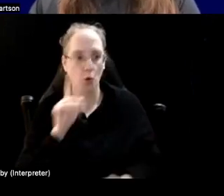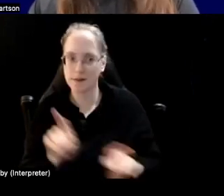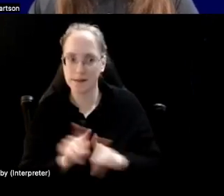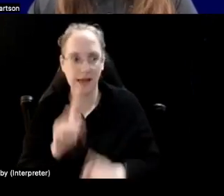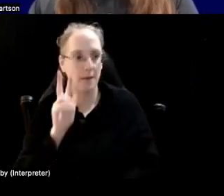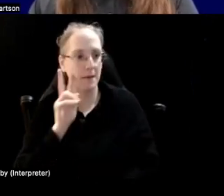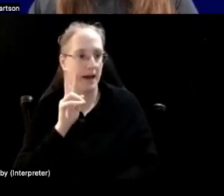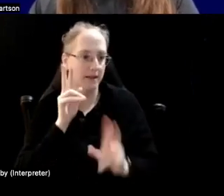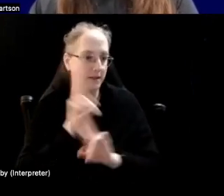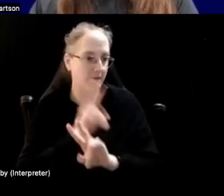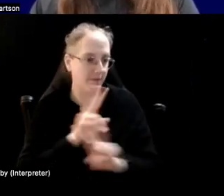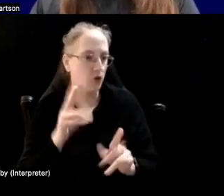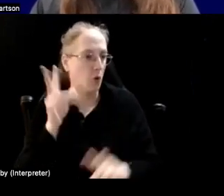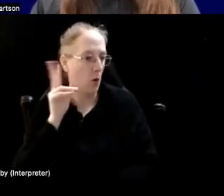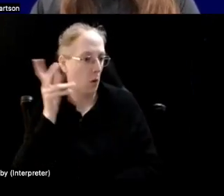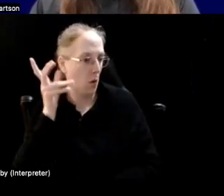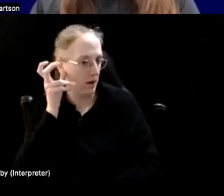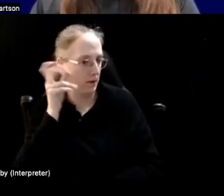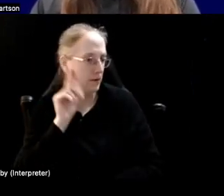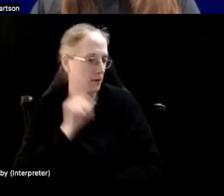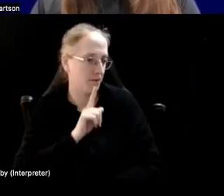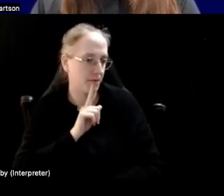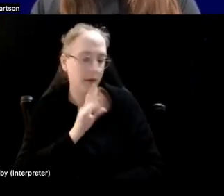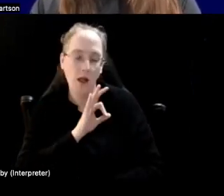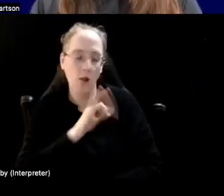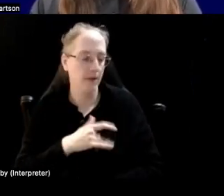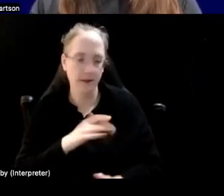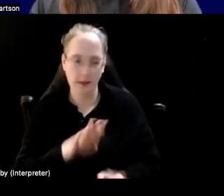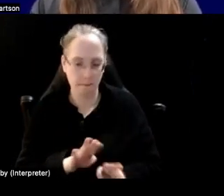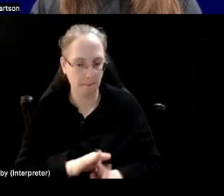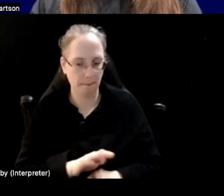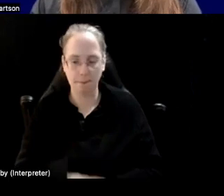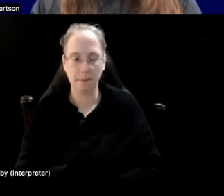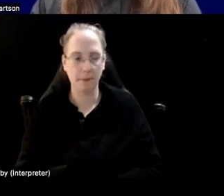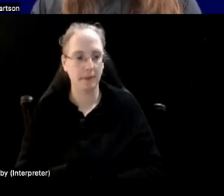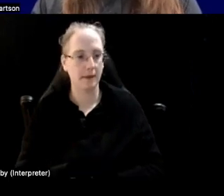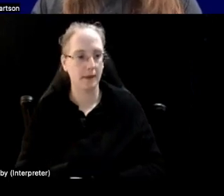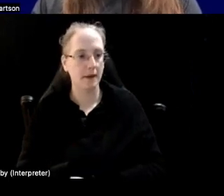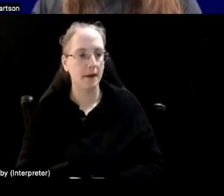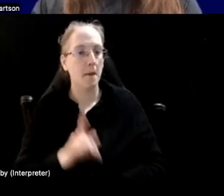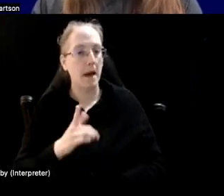and they don't feel like hearing and sighted interactions, but as you practice, the more